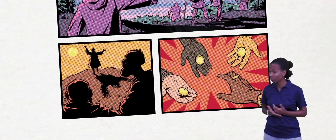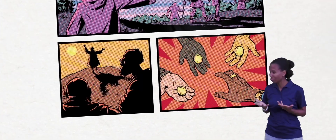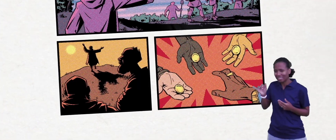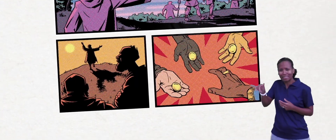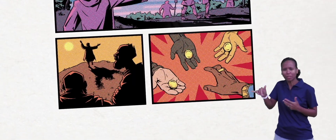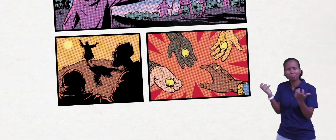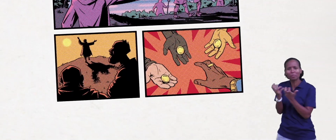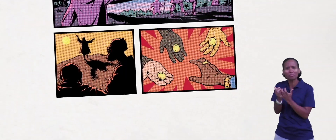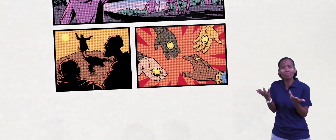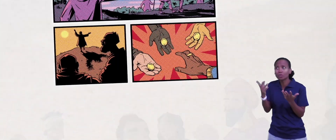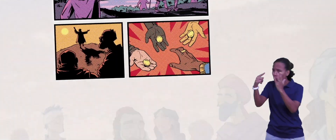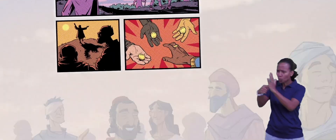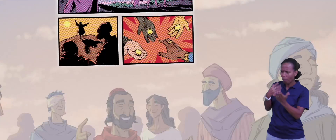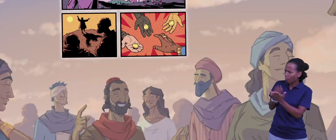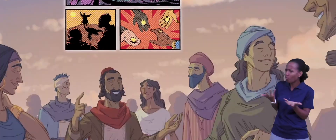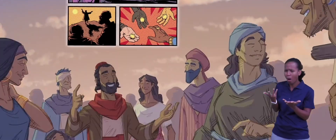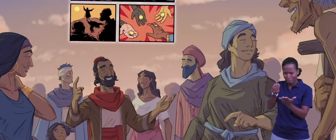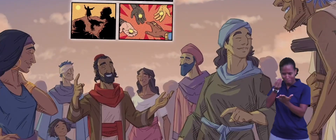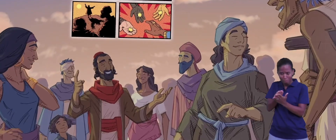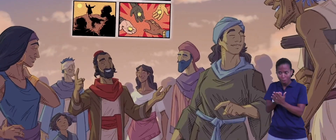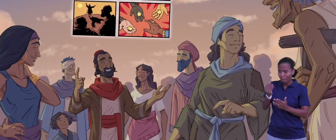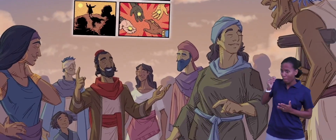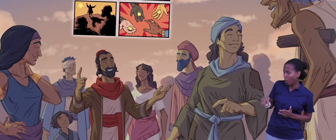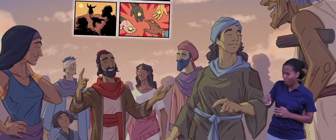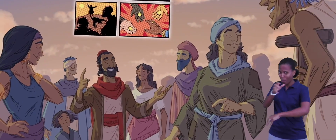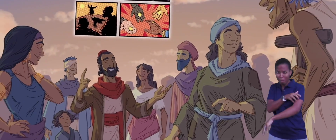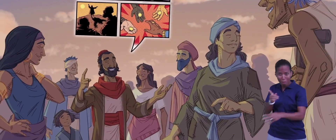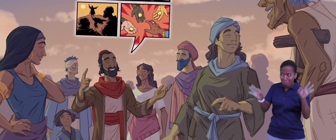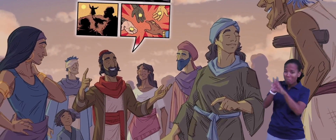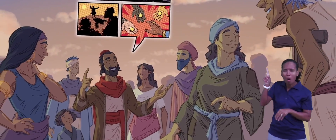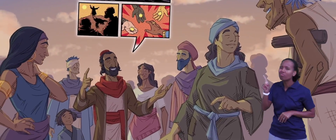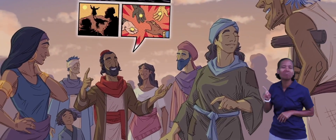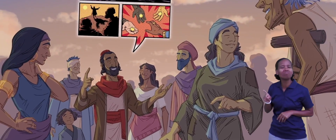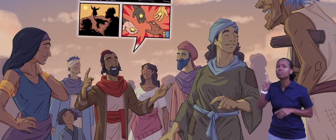Tim: Right. Jesus is showing how money and status are irrelevant to God,